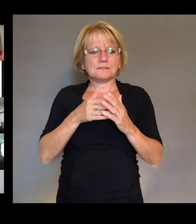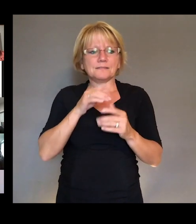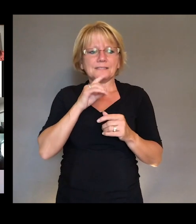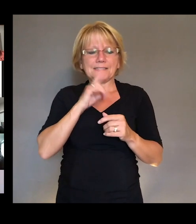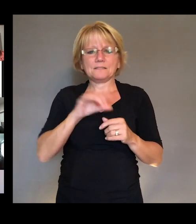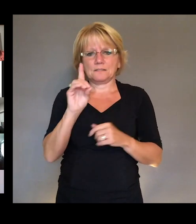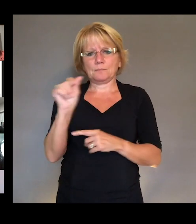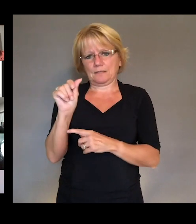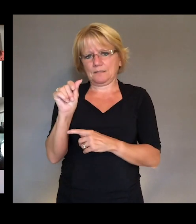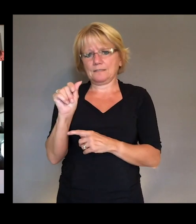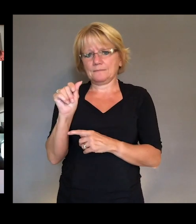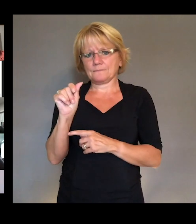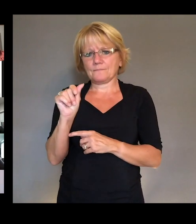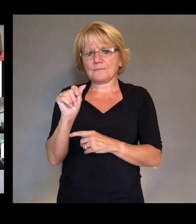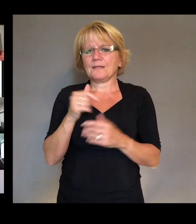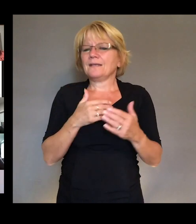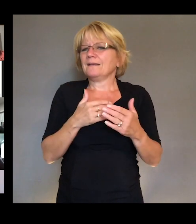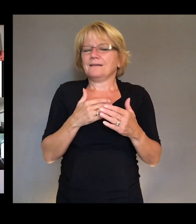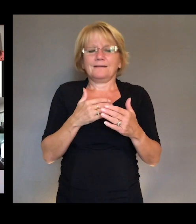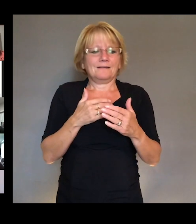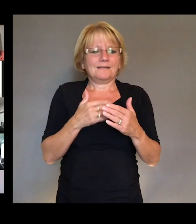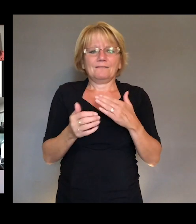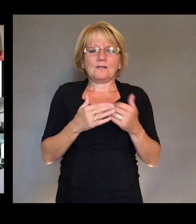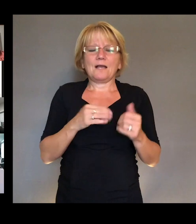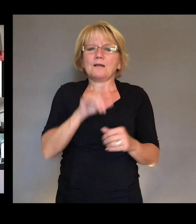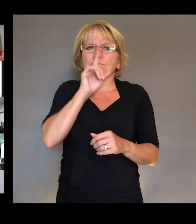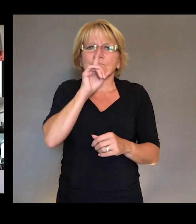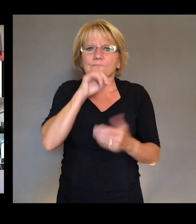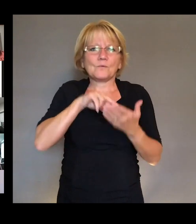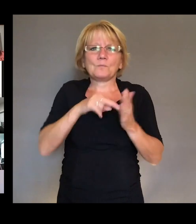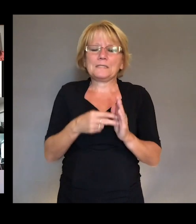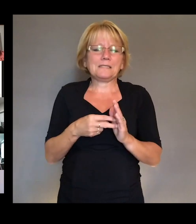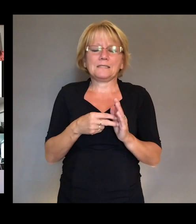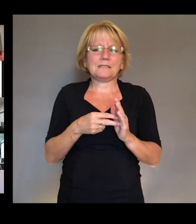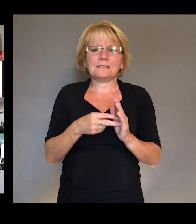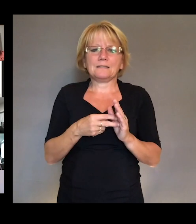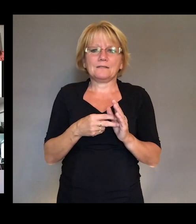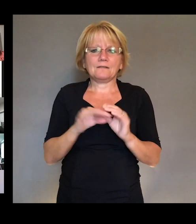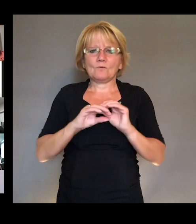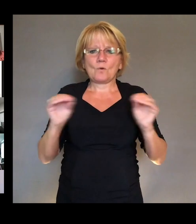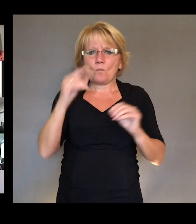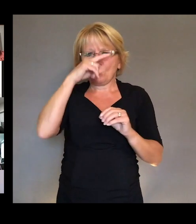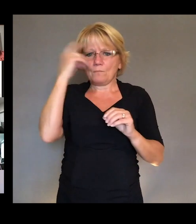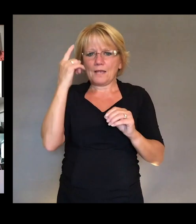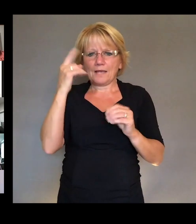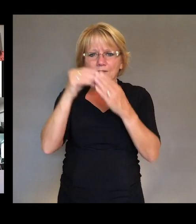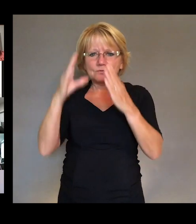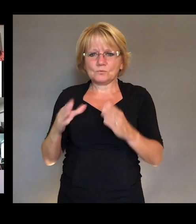that's huge is disability. Even though this is not for me to say, I'm not saying that there's no black sense of disability,